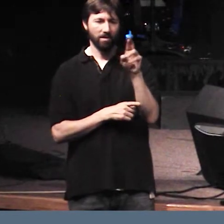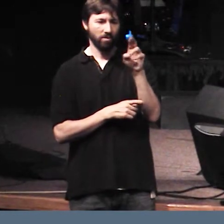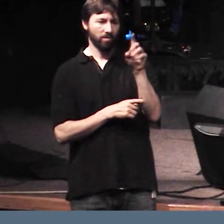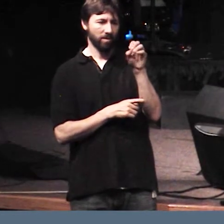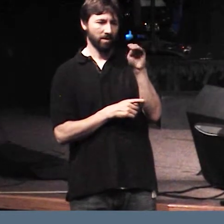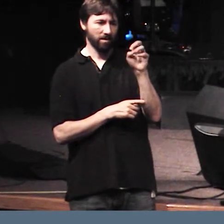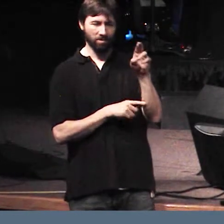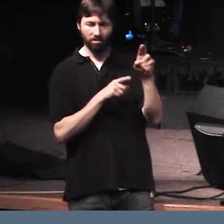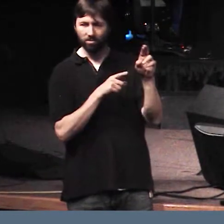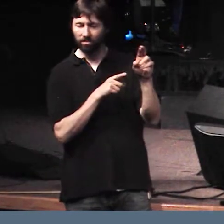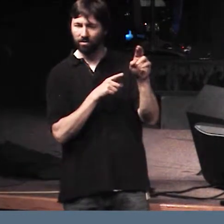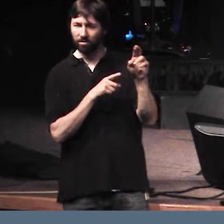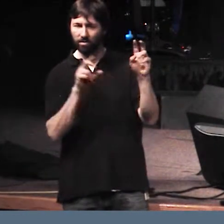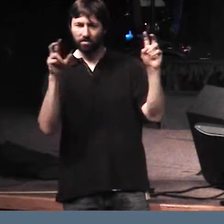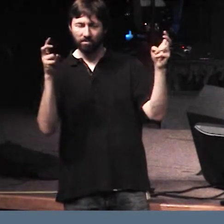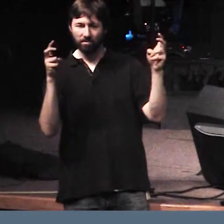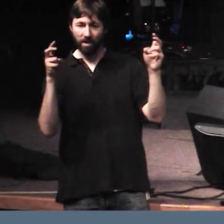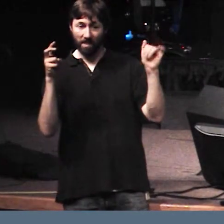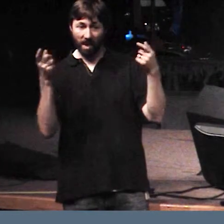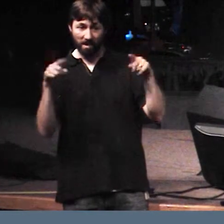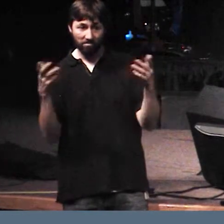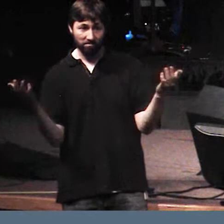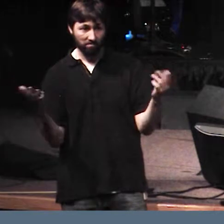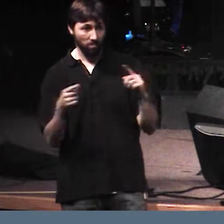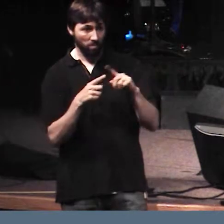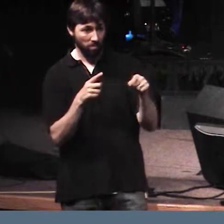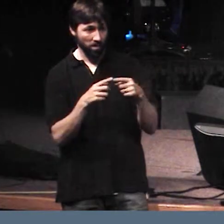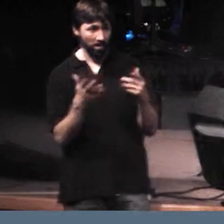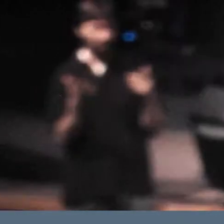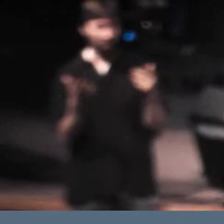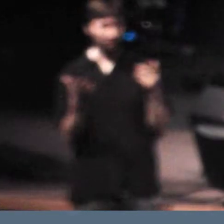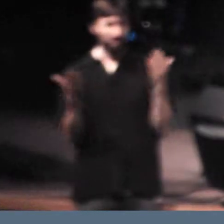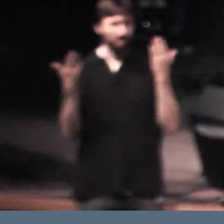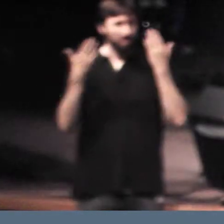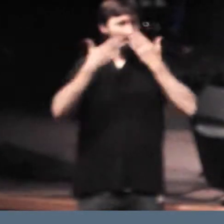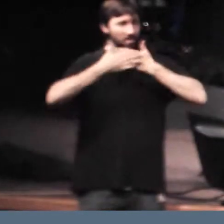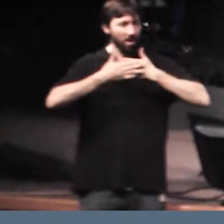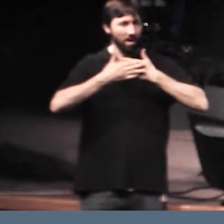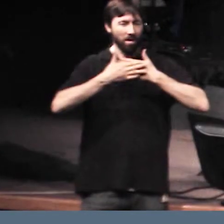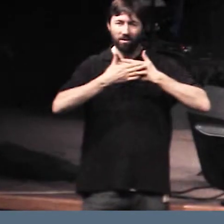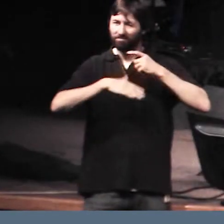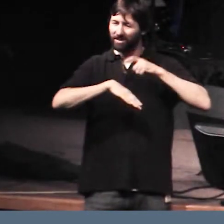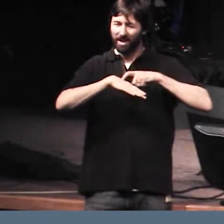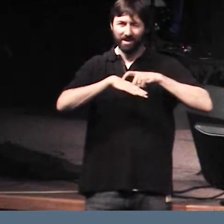I've got to tell you all this took place in a very dark time